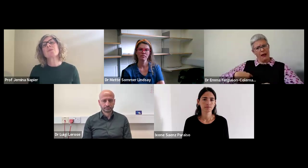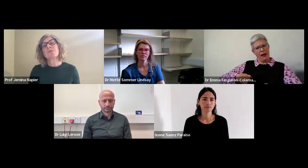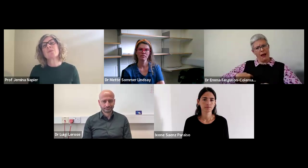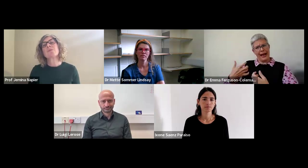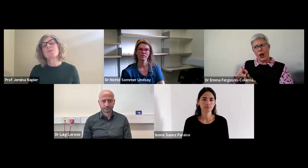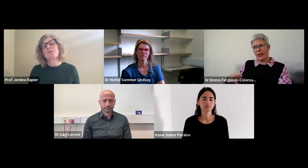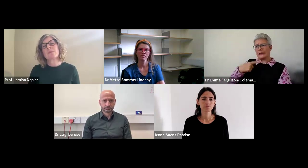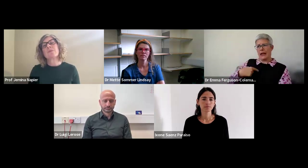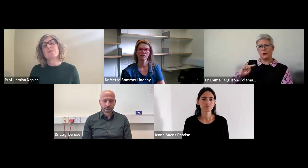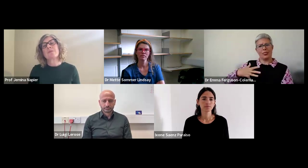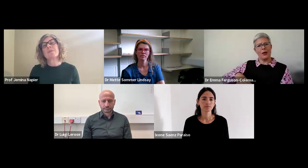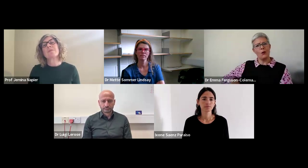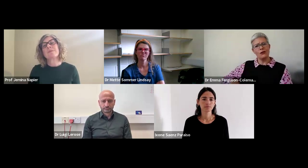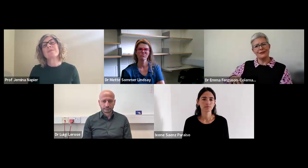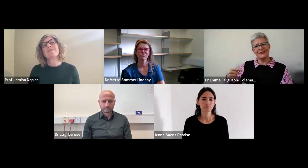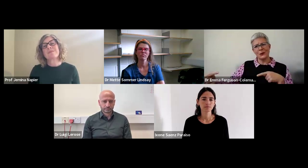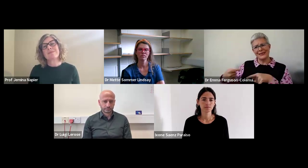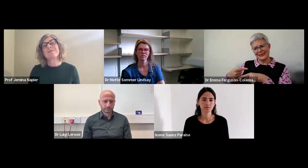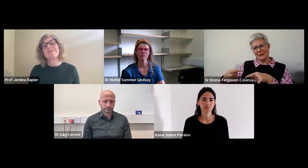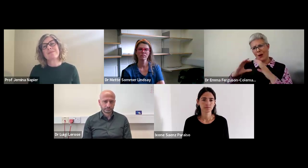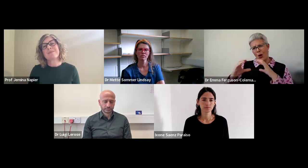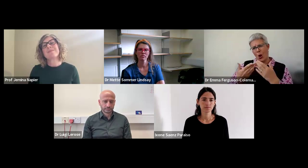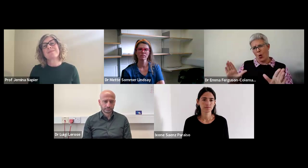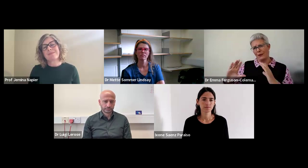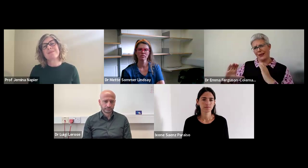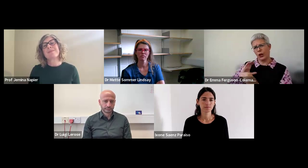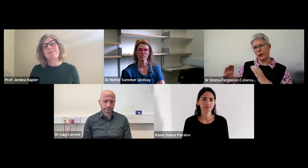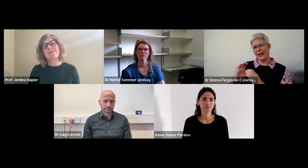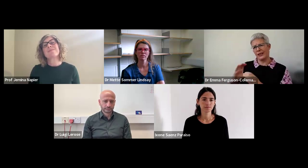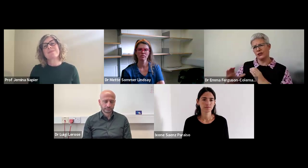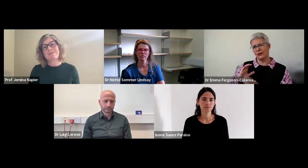inward-looking then they don't know who we are and they can't tell us what they want. So it should be